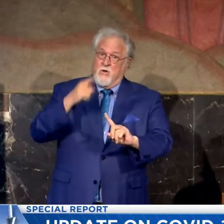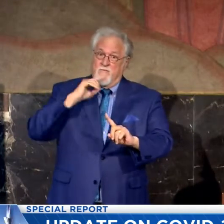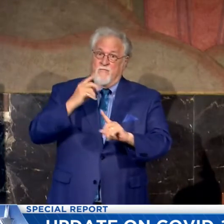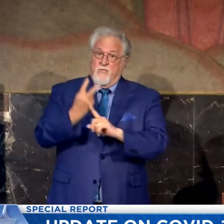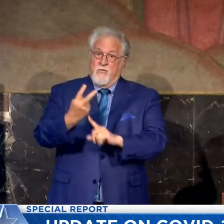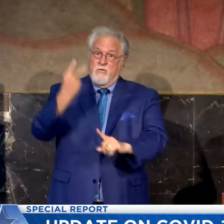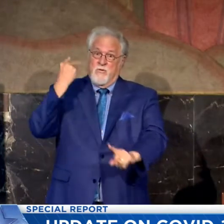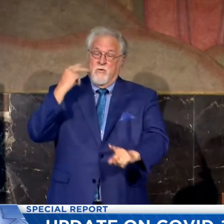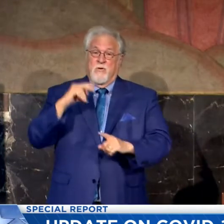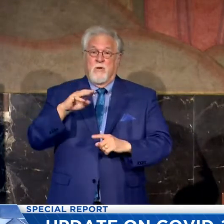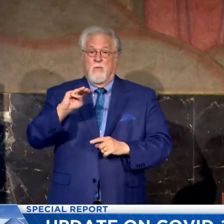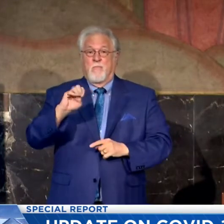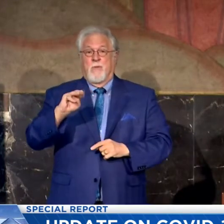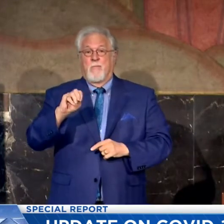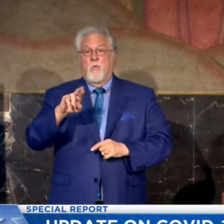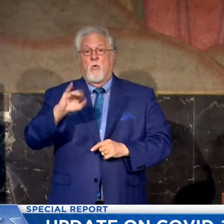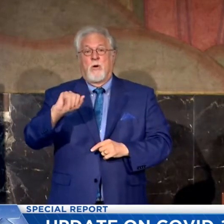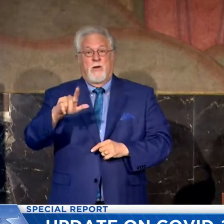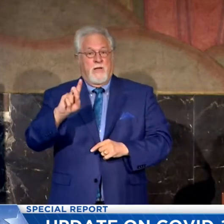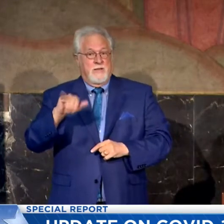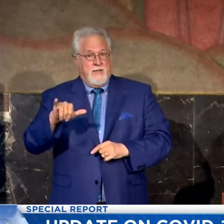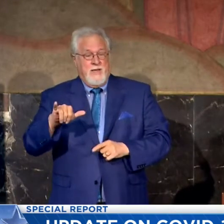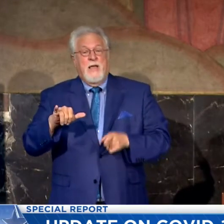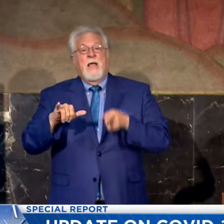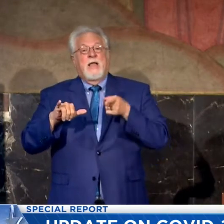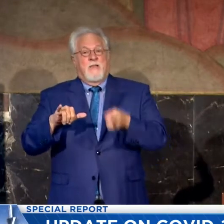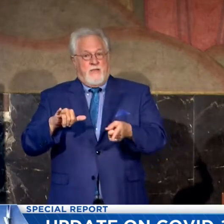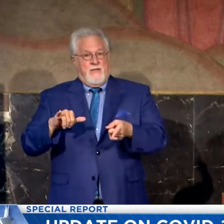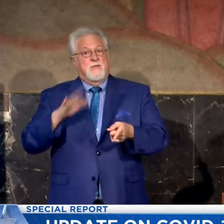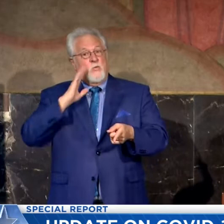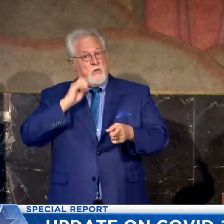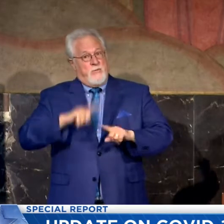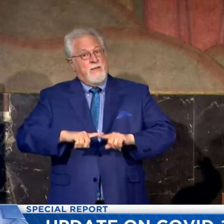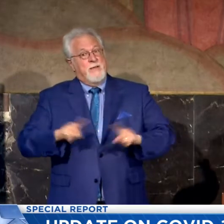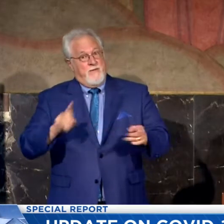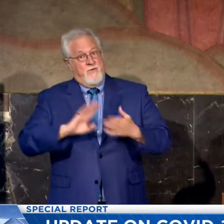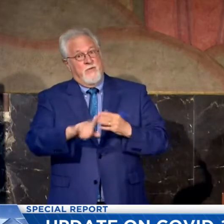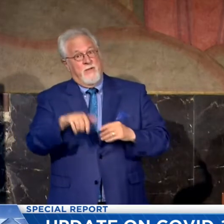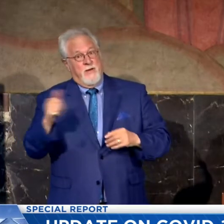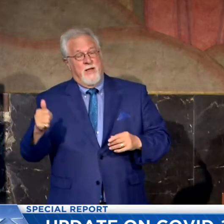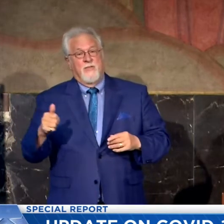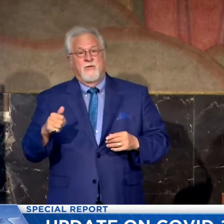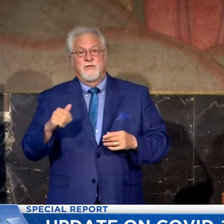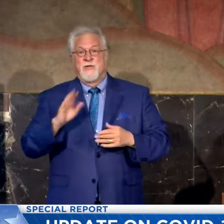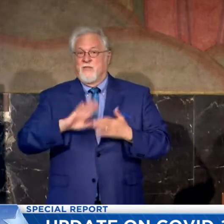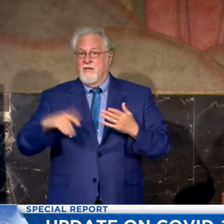I HOPE THEY WILL TAKE TIME TO PAUSE, REFLECT, GIVE THANKS AND PRAY FOR ALL OF THE MEN AND WOMEN IN UNIFORM THAT IT MADE THE ULTIMATE SACRIFICE FOR OUR